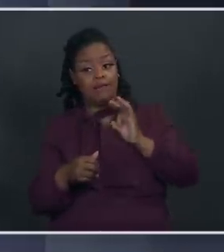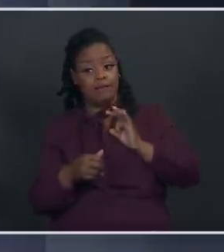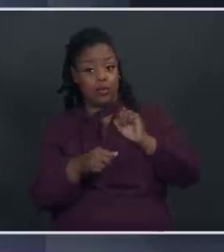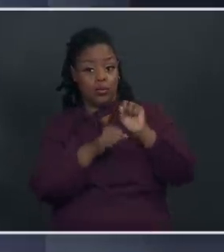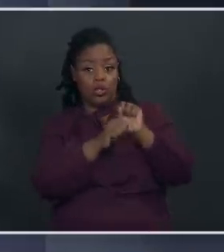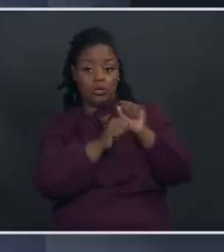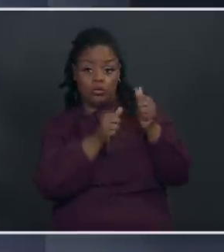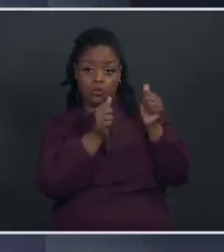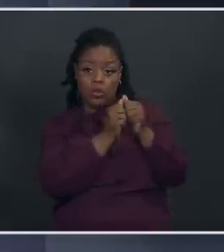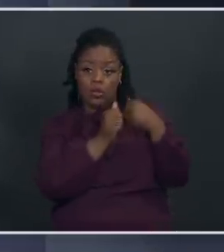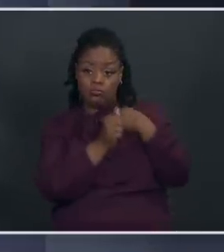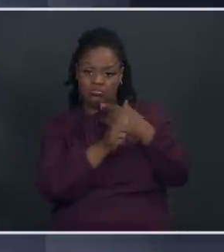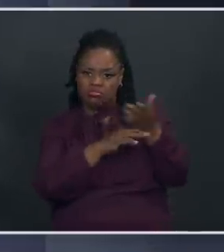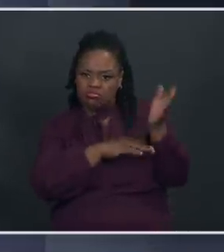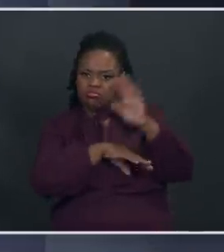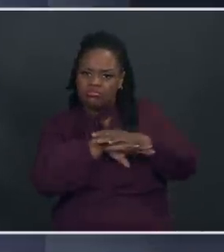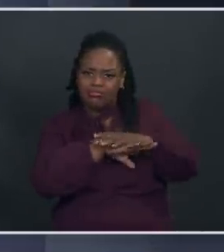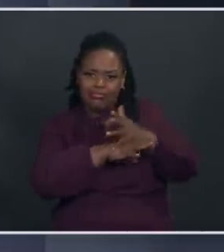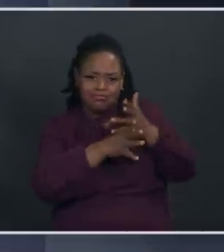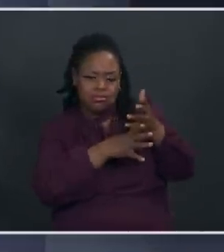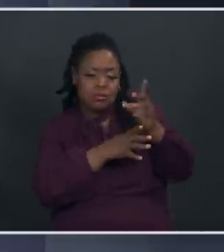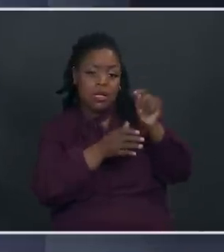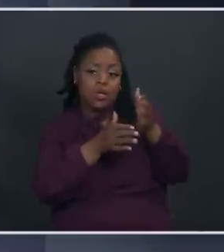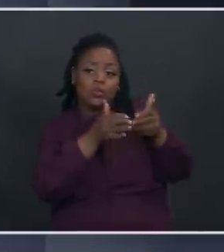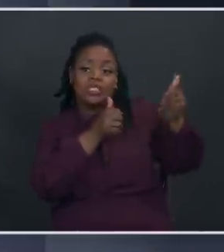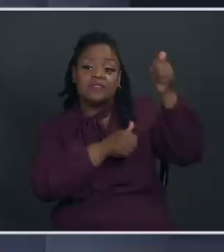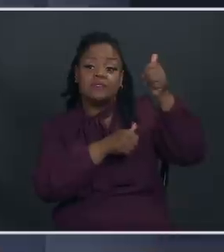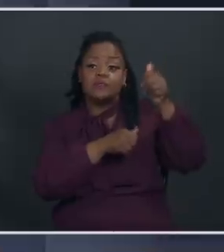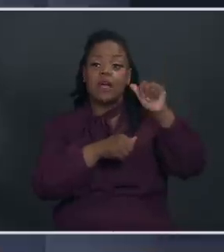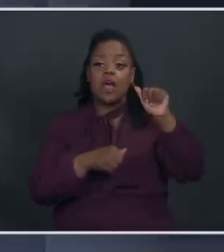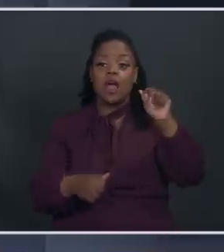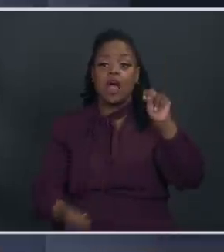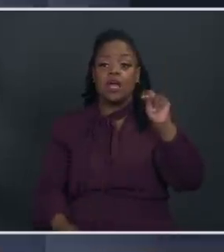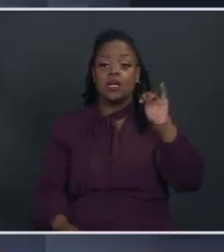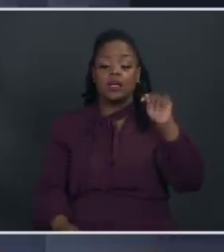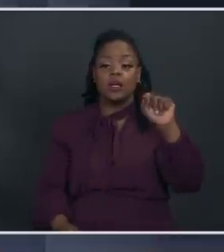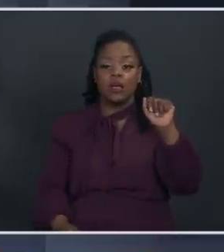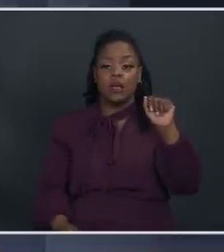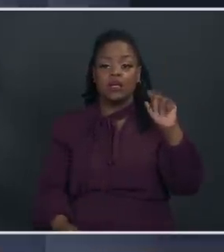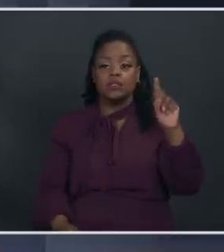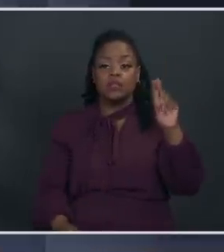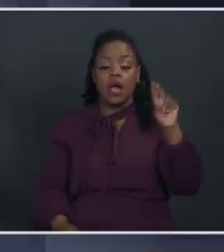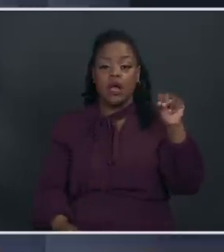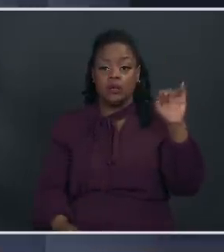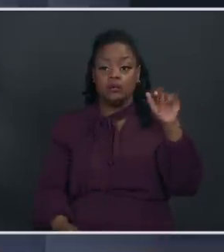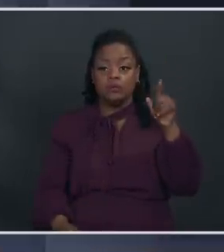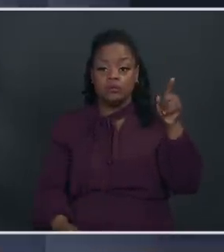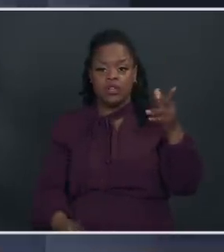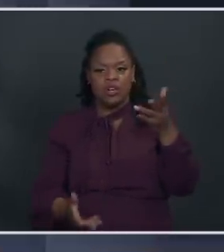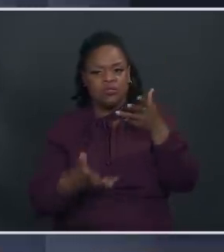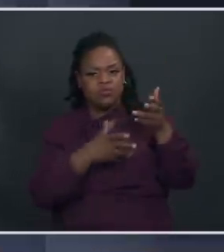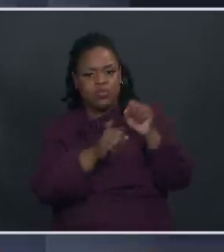as did Senior Advisor Anita Dunn, which they will both continue to do moving forward. Counselor to the President Steve Ricchetti